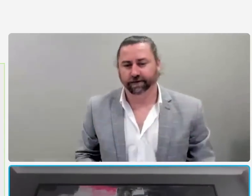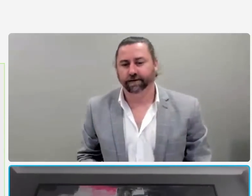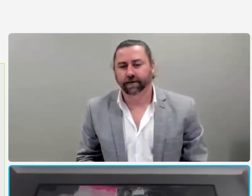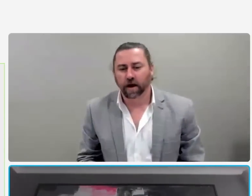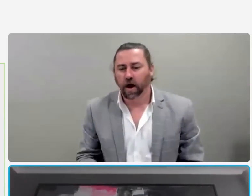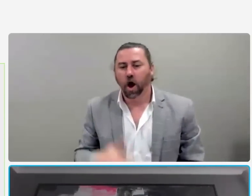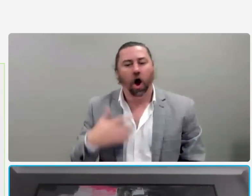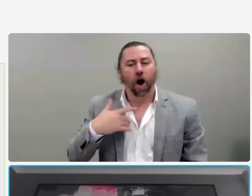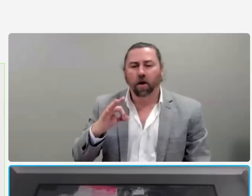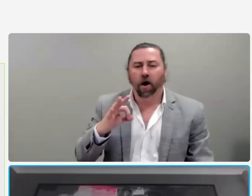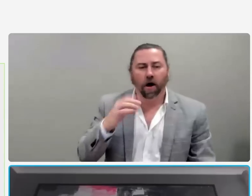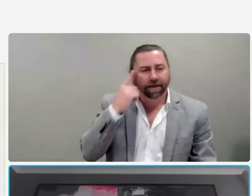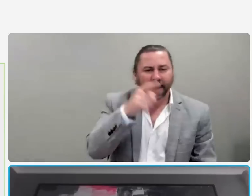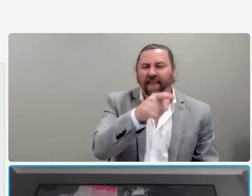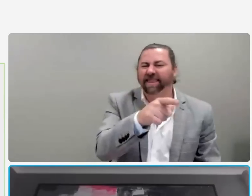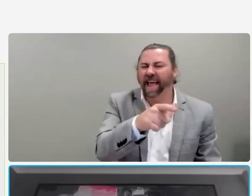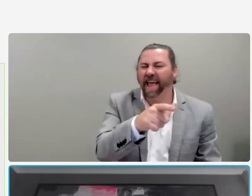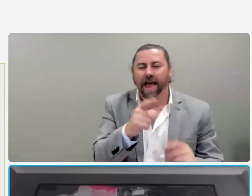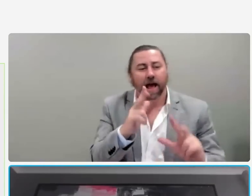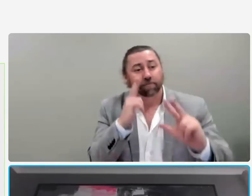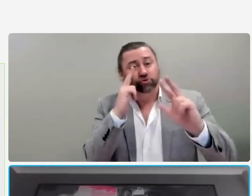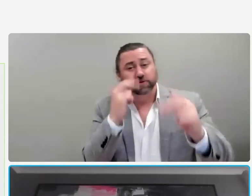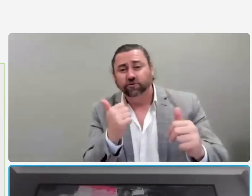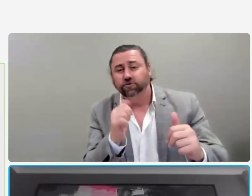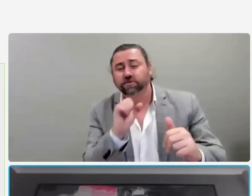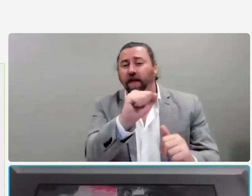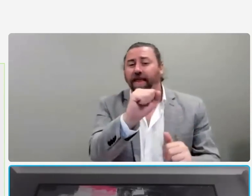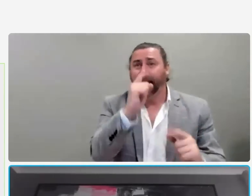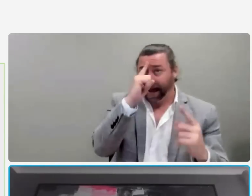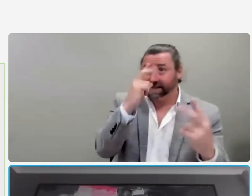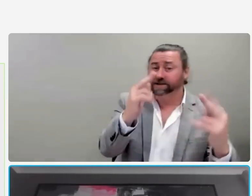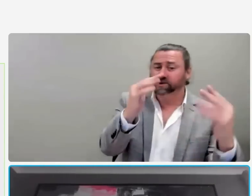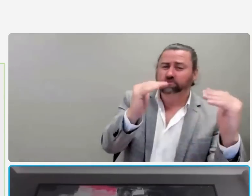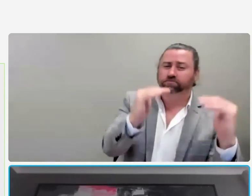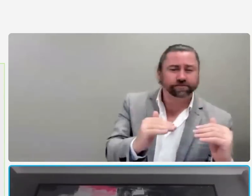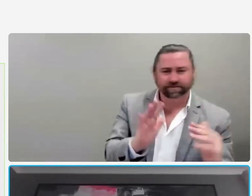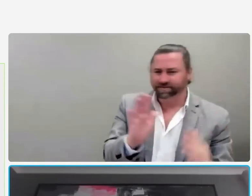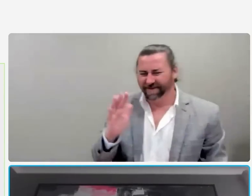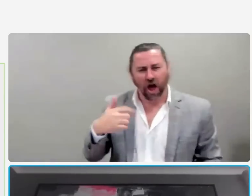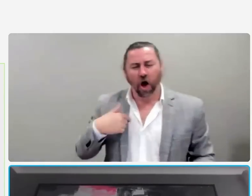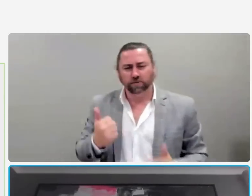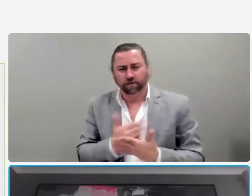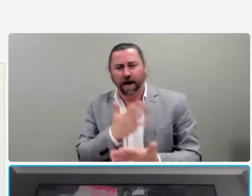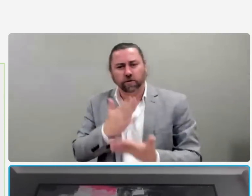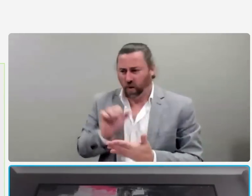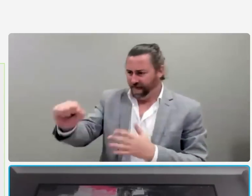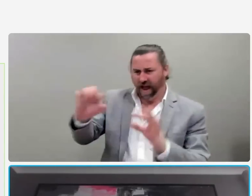protections or expectations. It's about better targeting regulation in line with the actual risks to older Australians receiving care